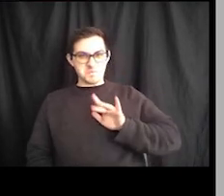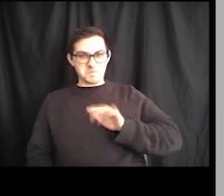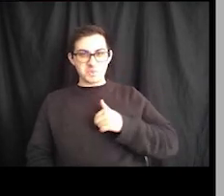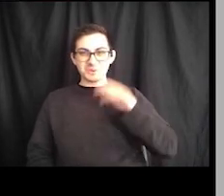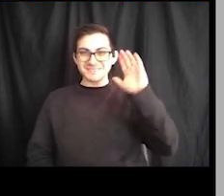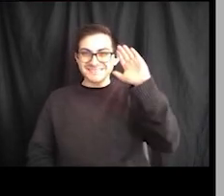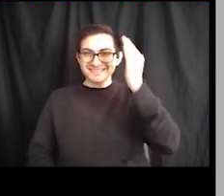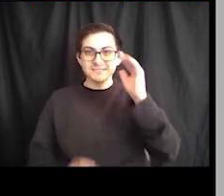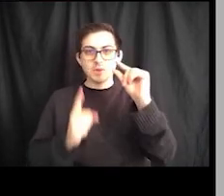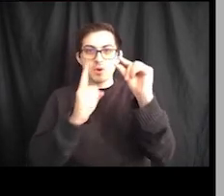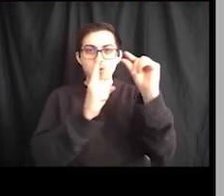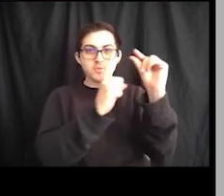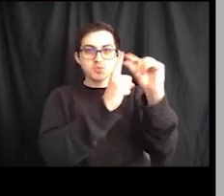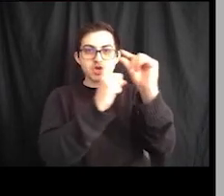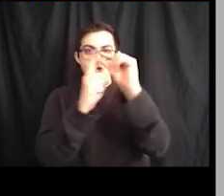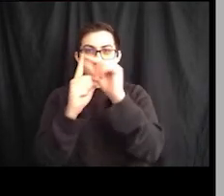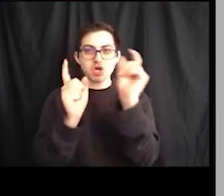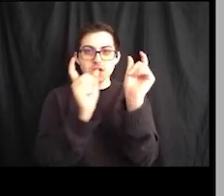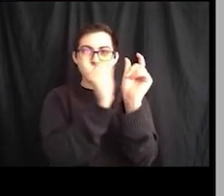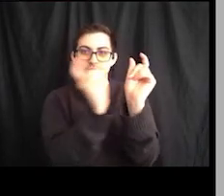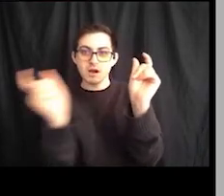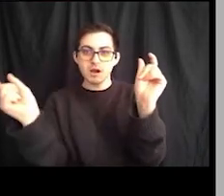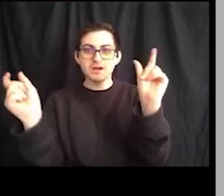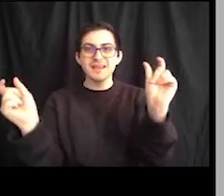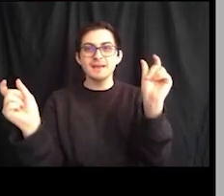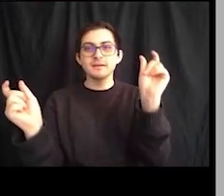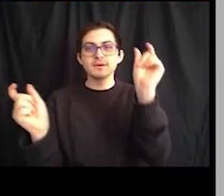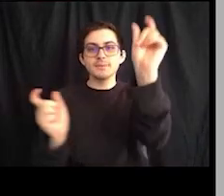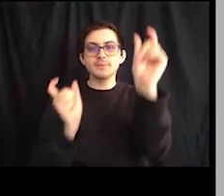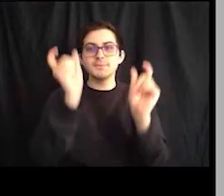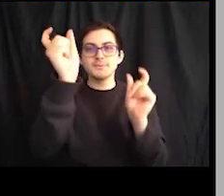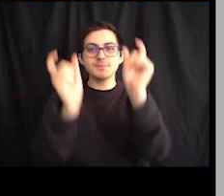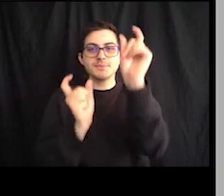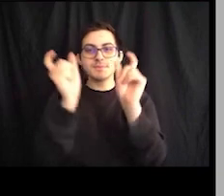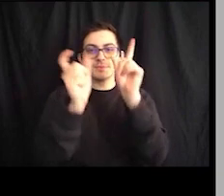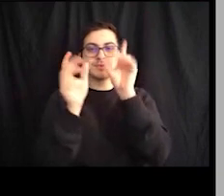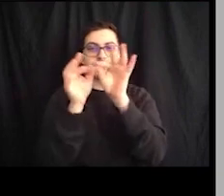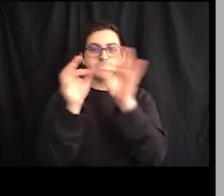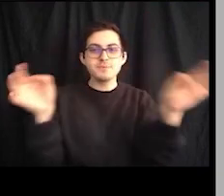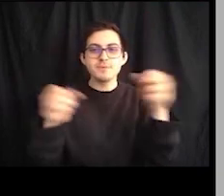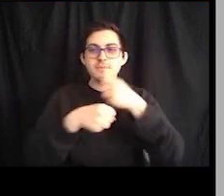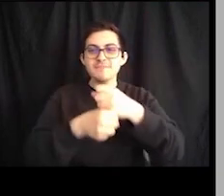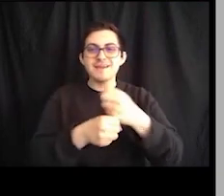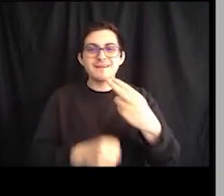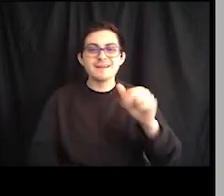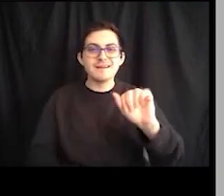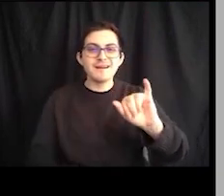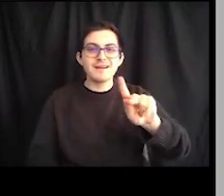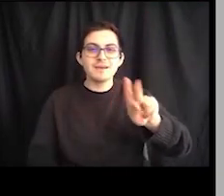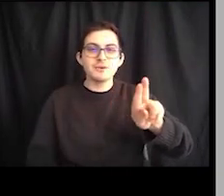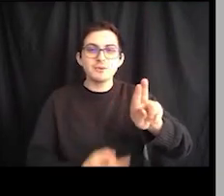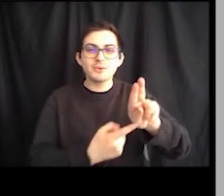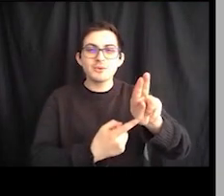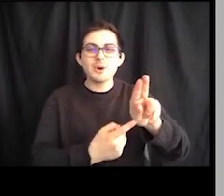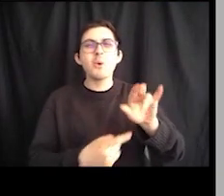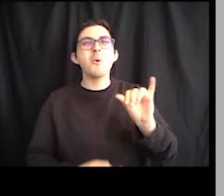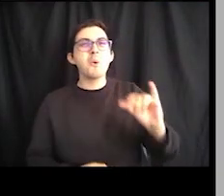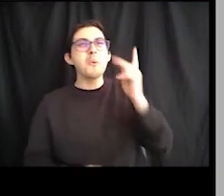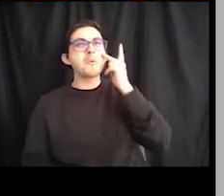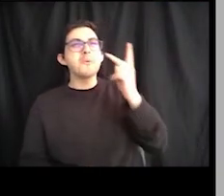together and haiku as a team. Ooh yeah that reminds me of those refrigerator magnet games, you know you play with your family, create this cool narrative.